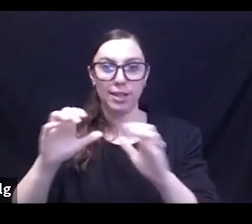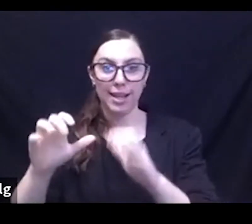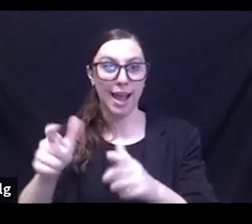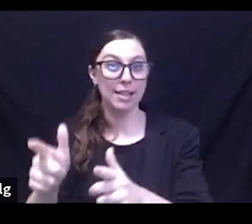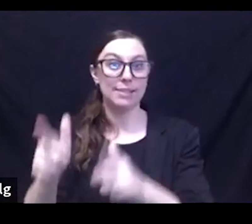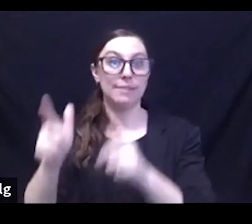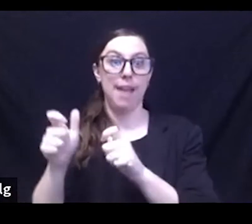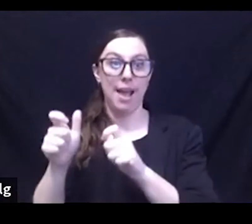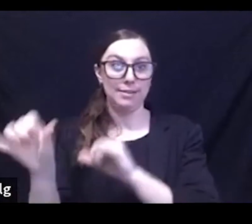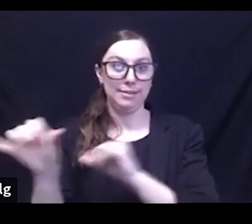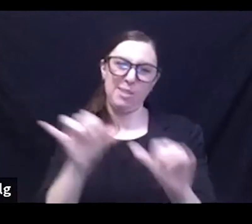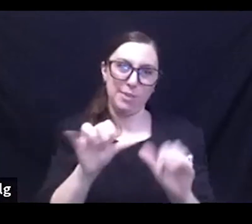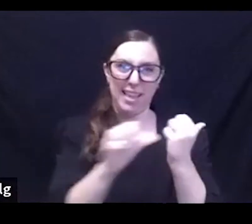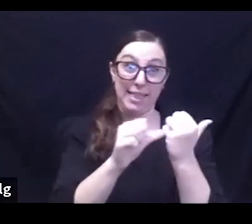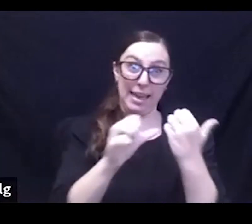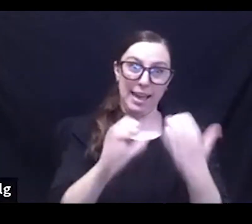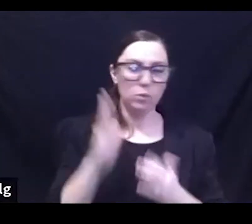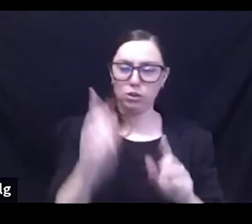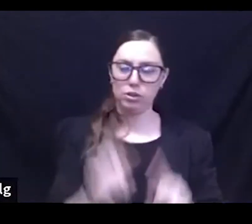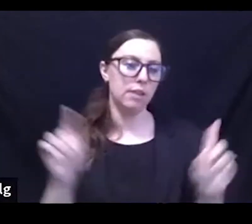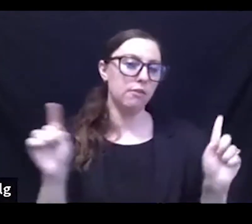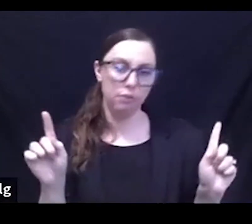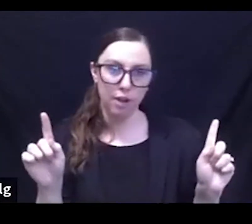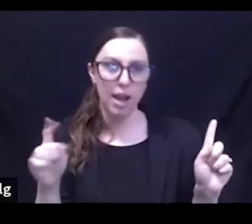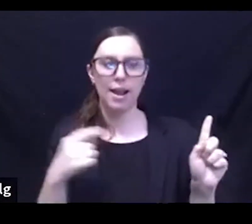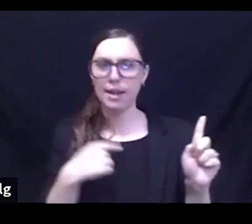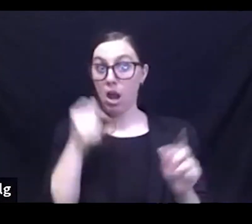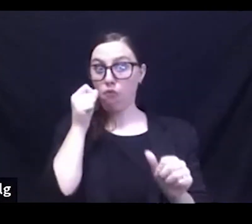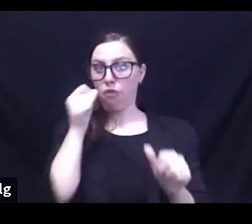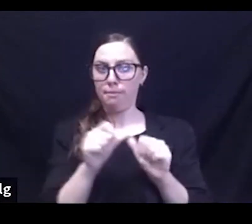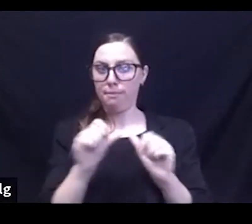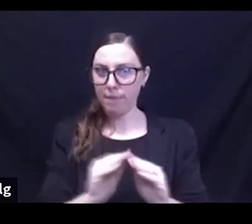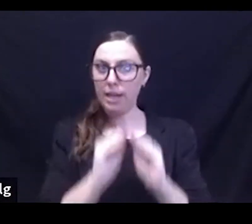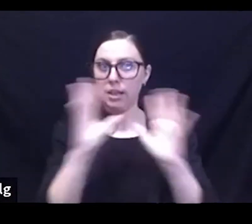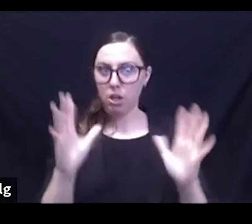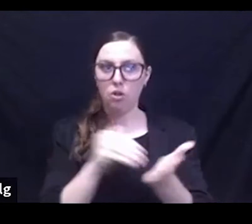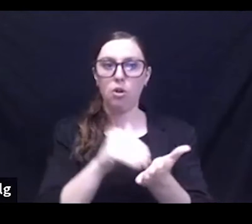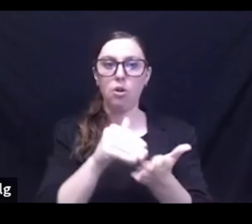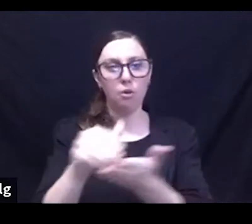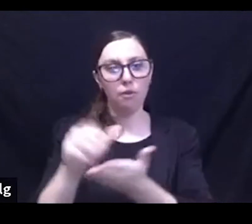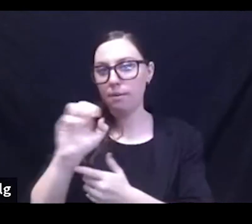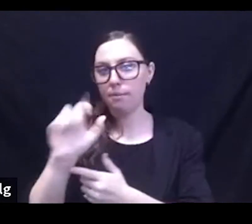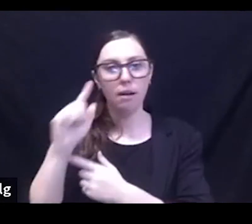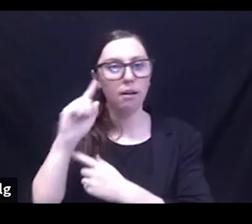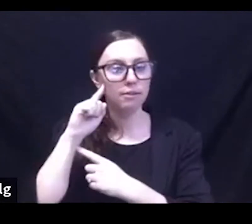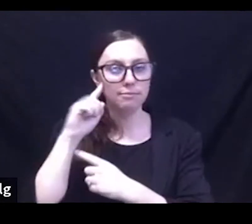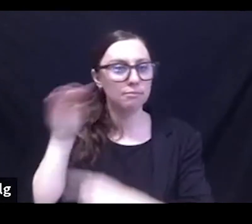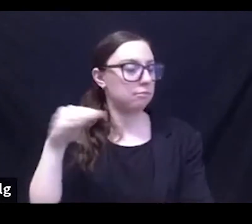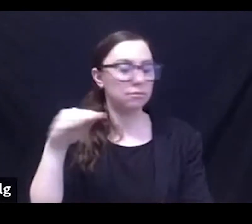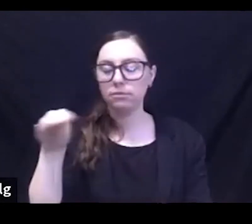as the aide could have. In fact, I distinctly recall many times where Michael was shaking his head no because the evaluator wasn't